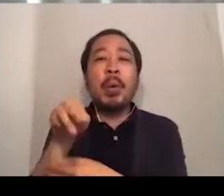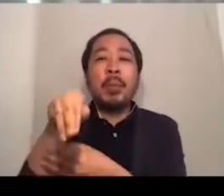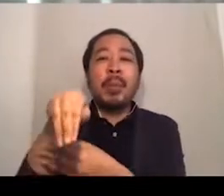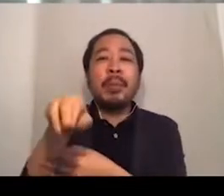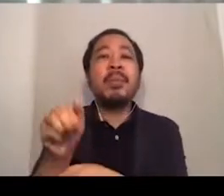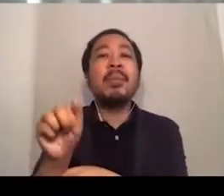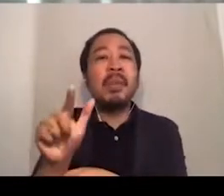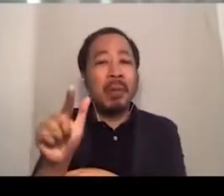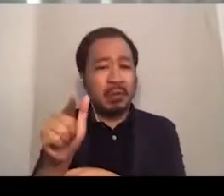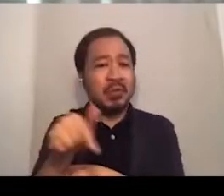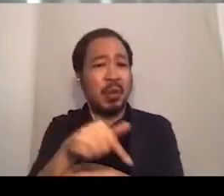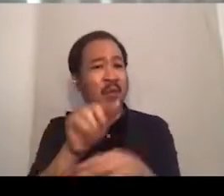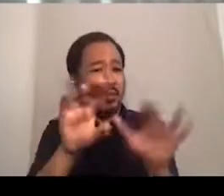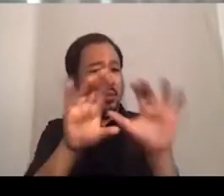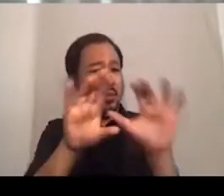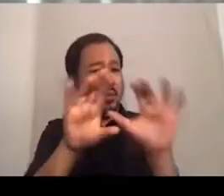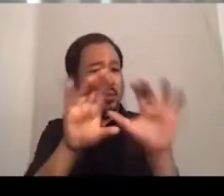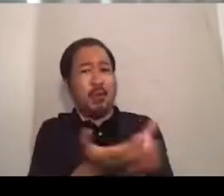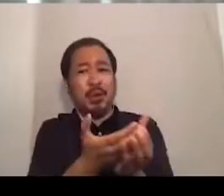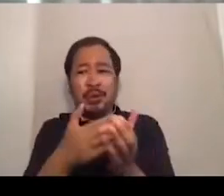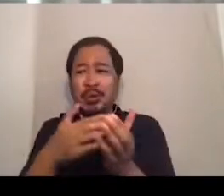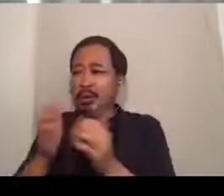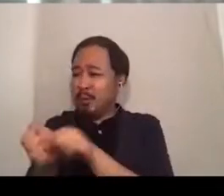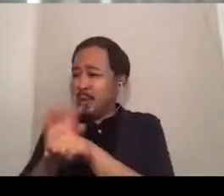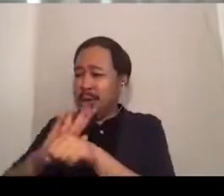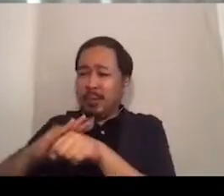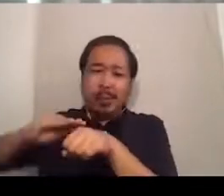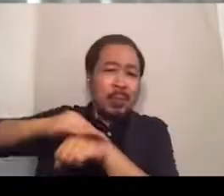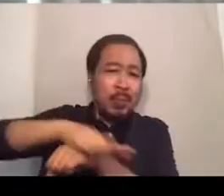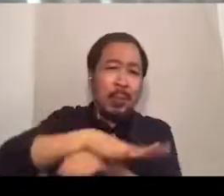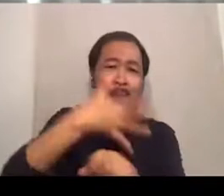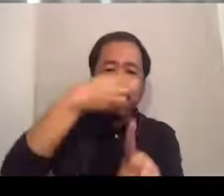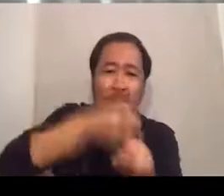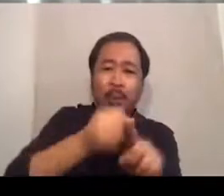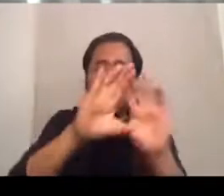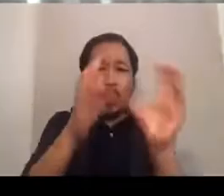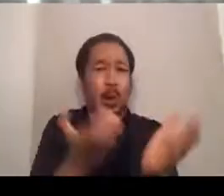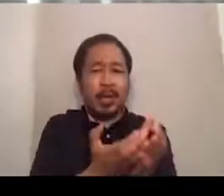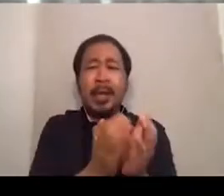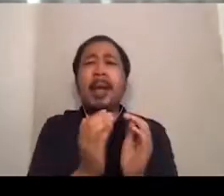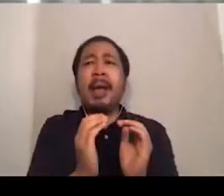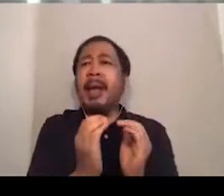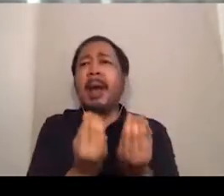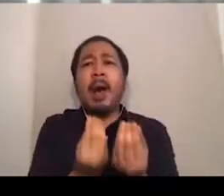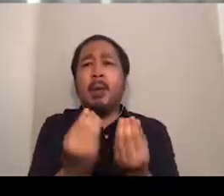and throughout the world, have our answers that we want to be part of it.